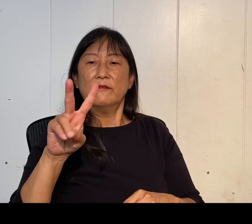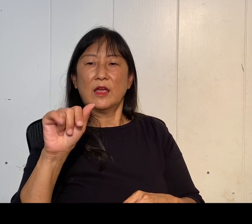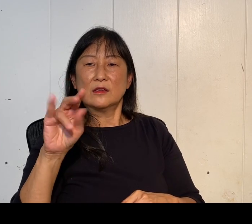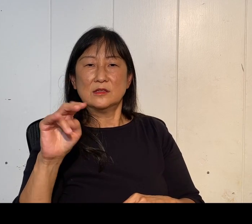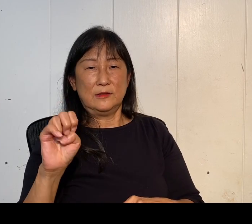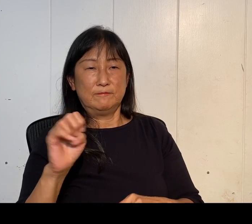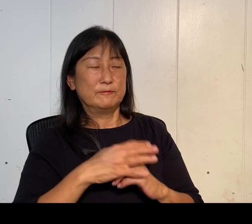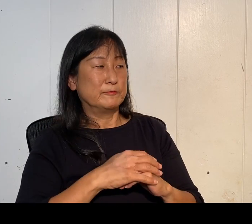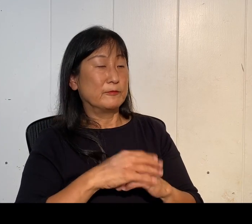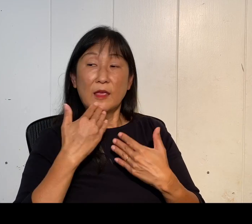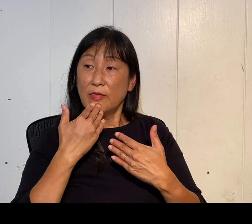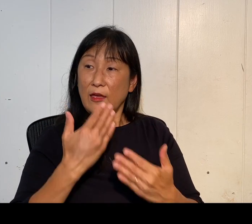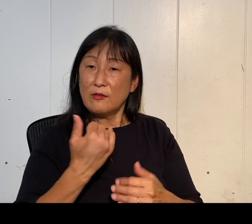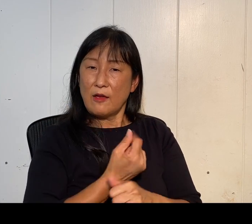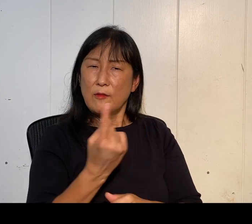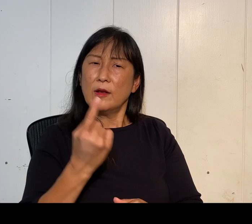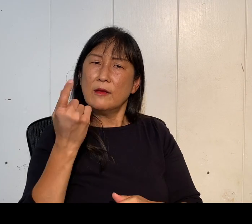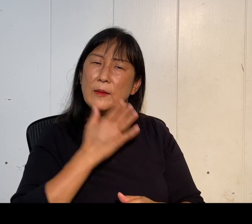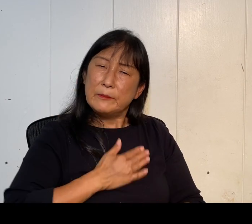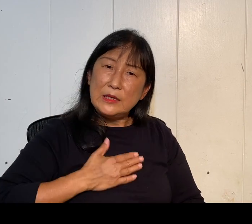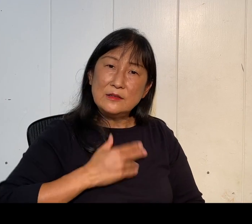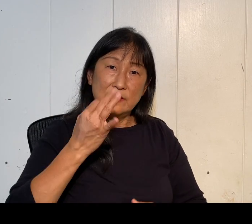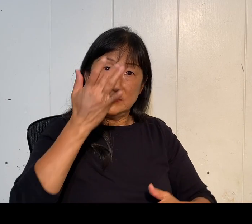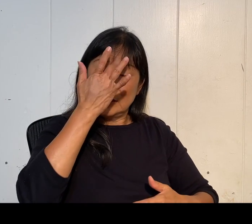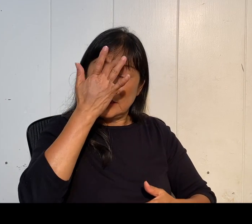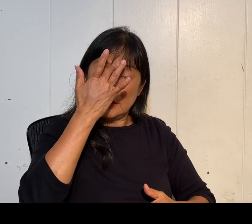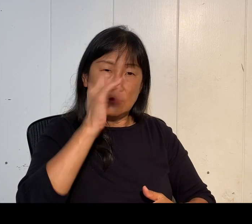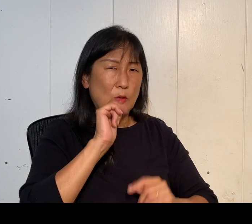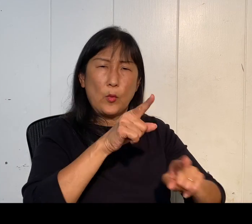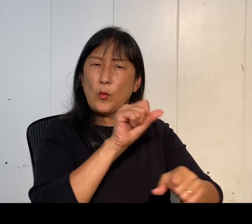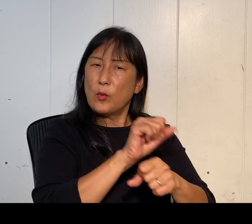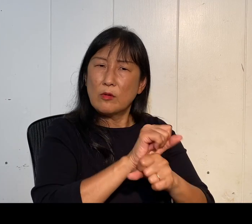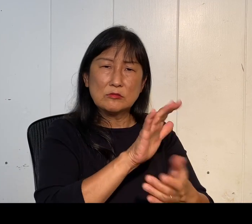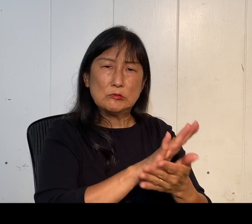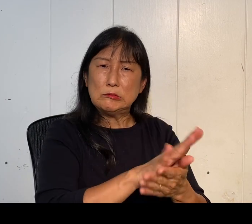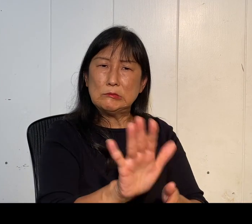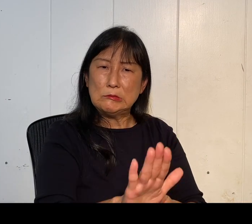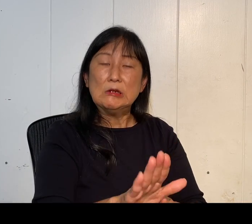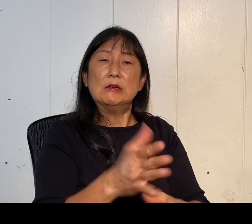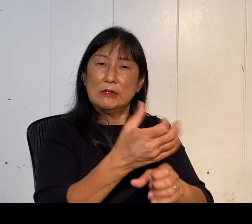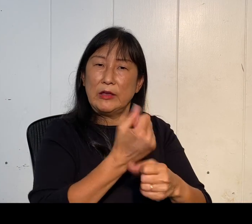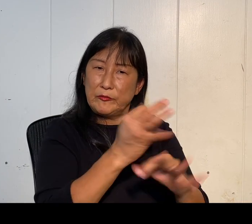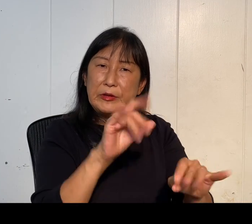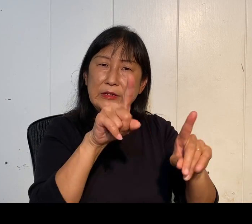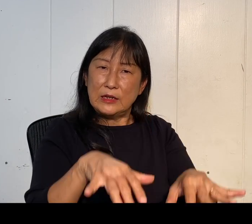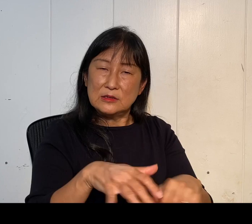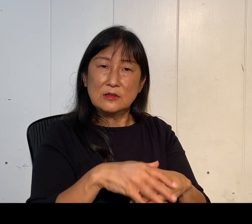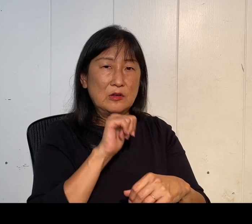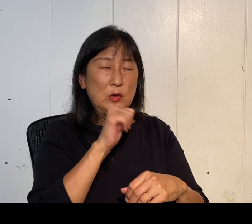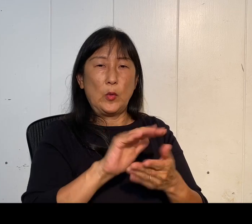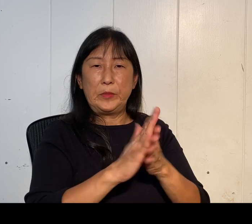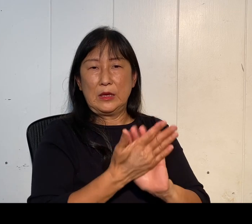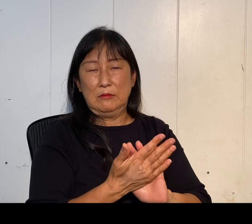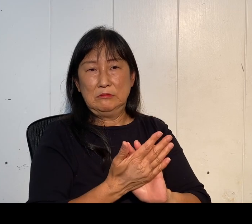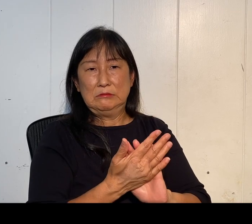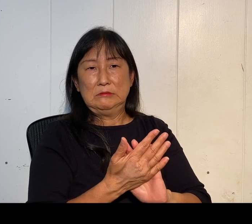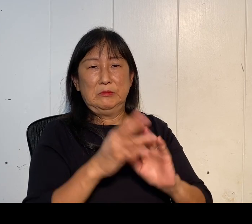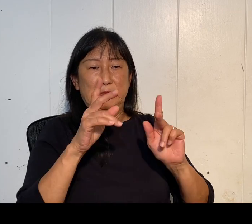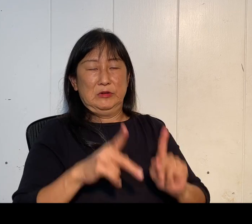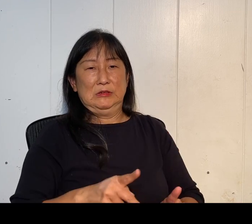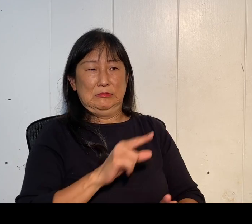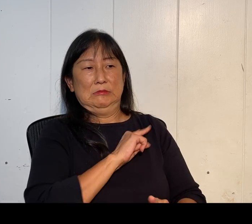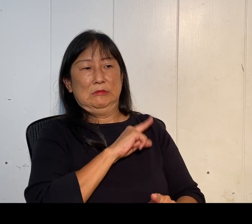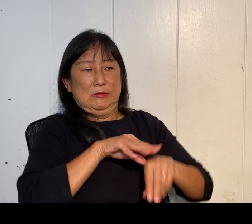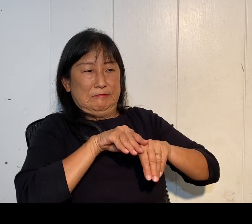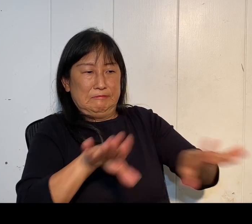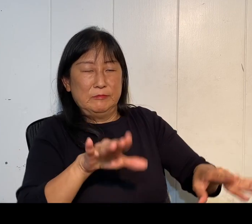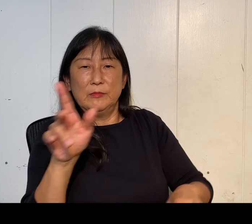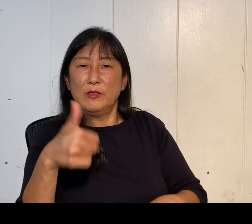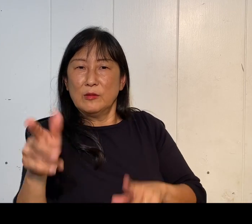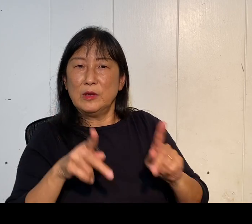Everyone, please, if you feel sick, please don’t go to work or school. Get a free test. Don’t be the person who gets everyone infected